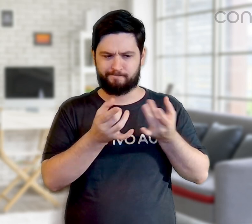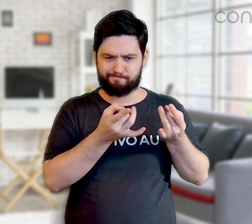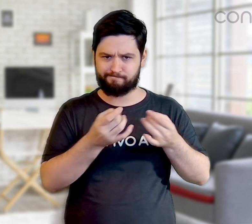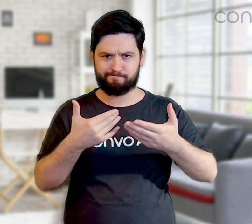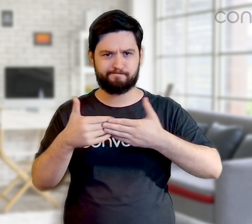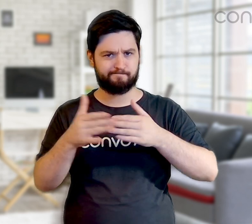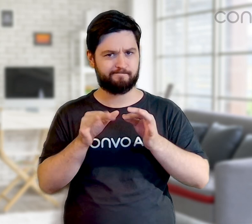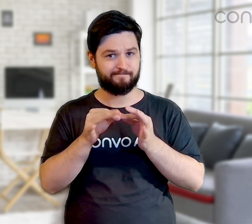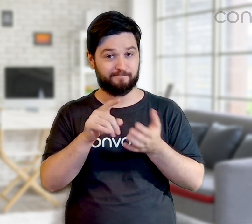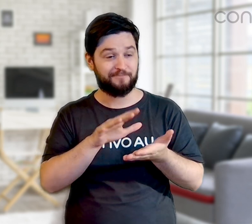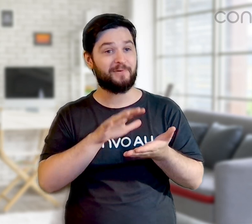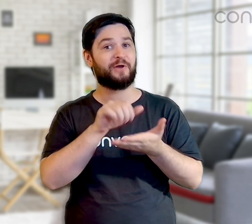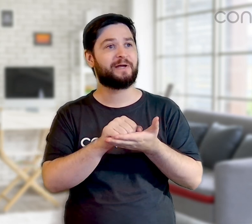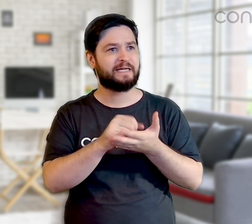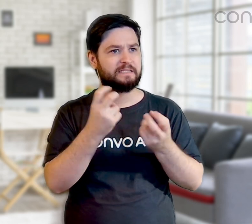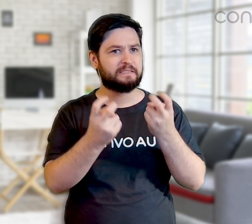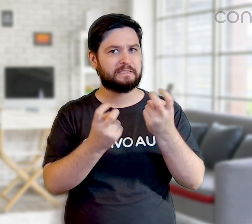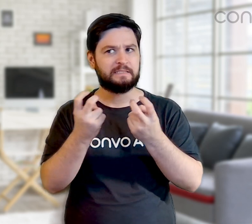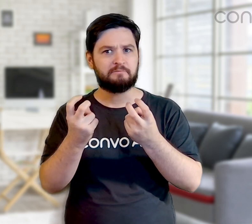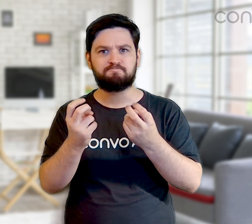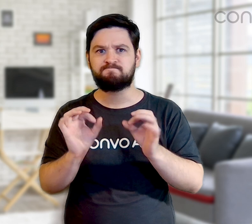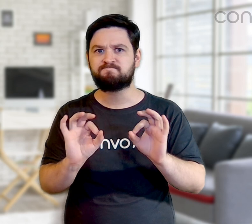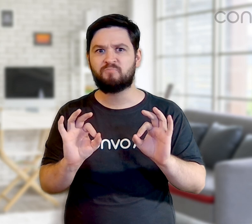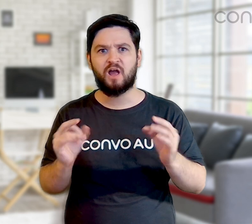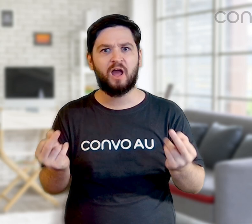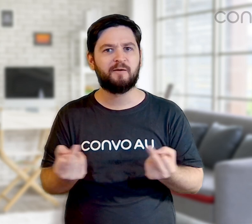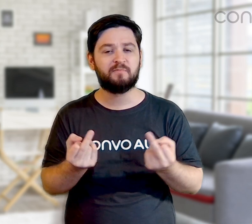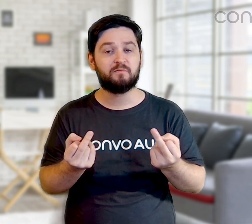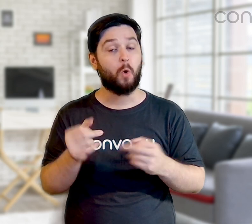Not able to book an interpreter on time,